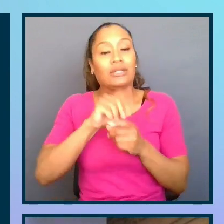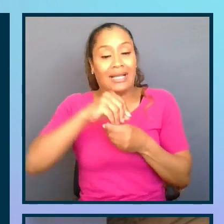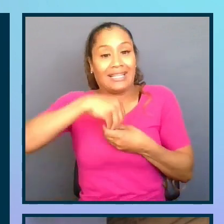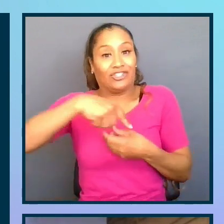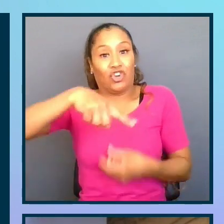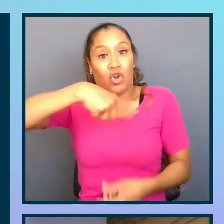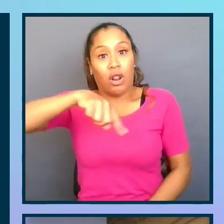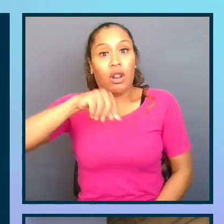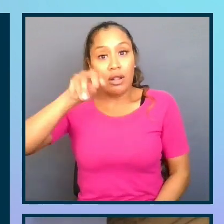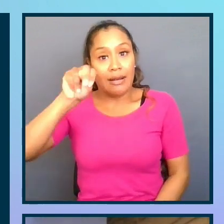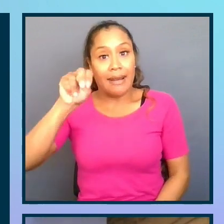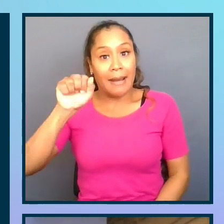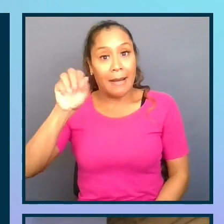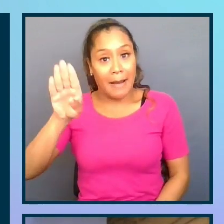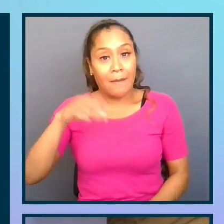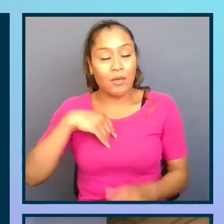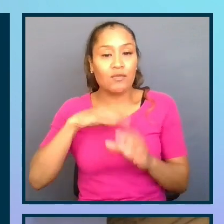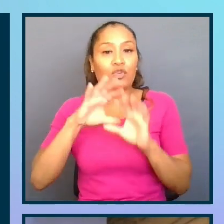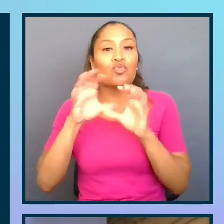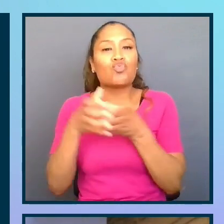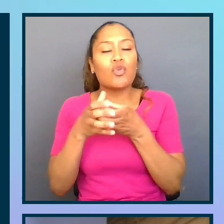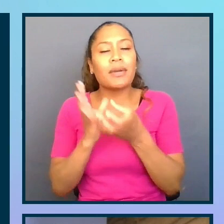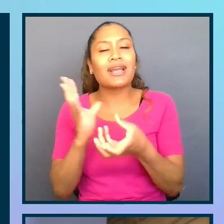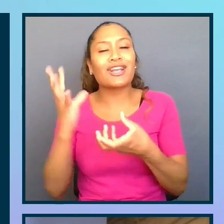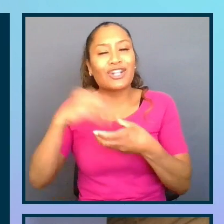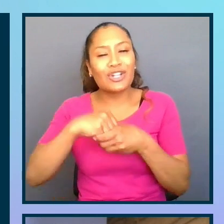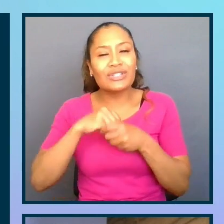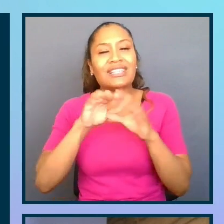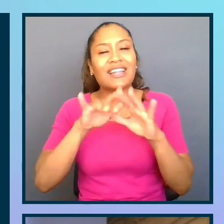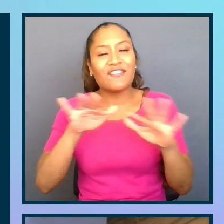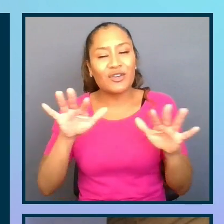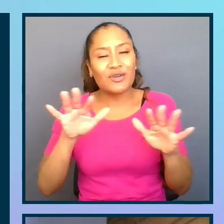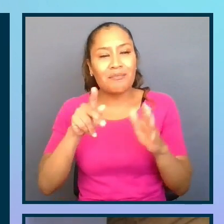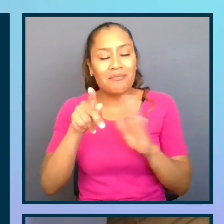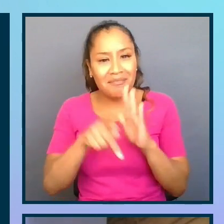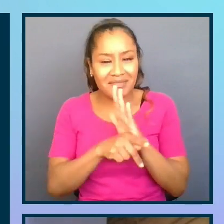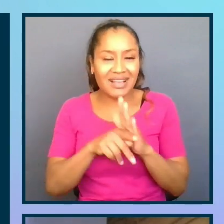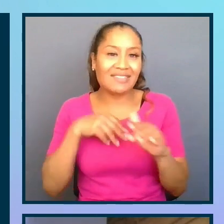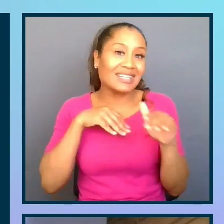we have a Group Inclusion and Diversity Policy, we have the Accessibility Steering Committee,